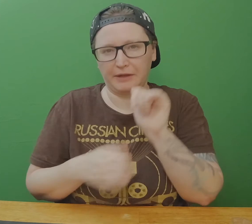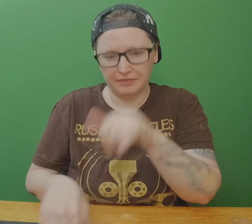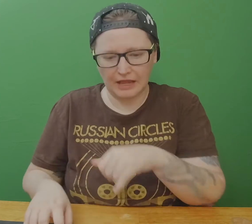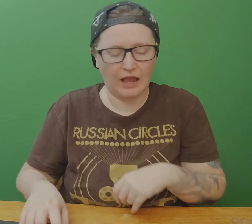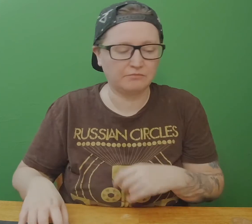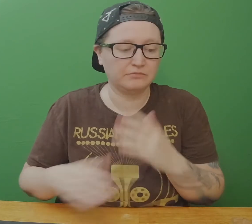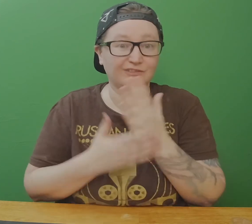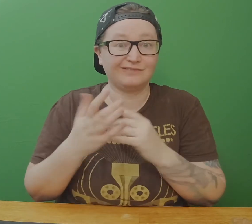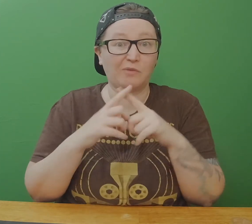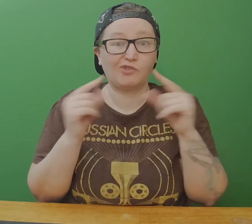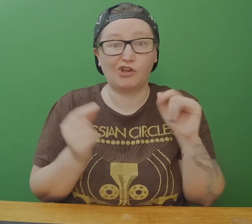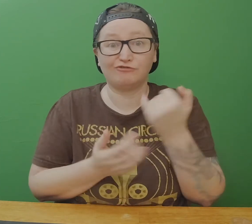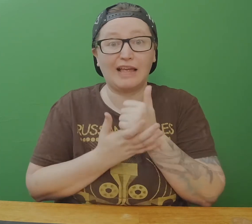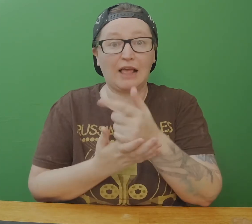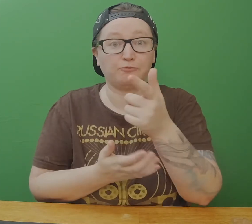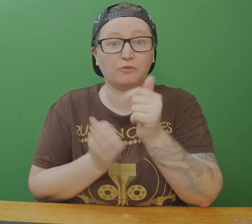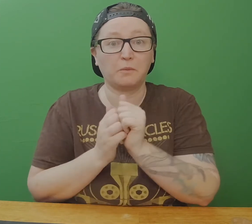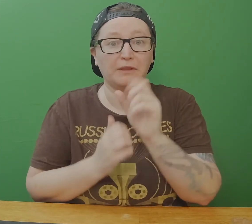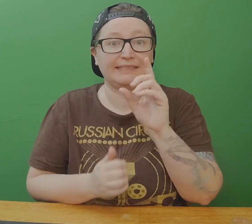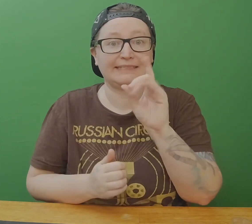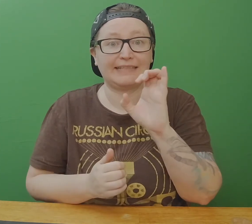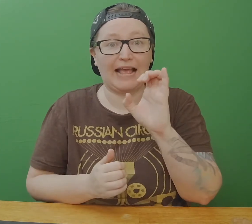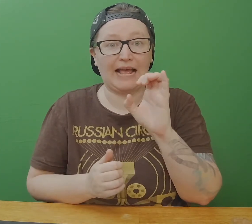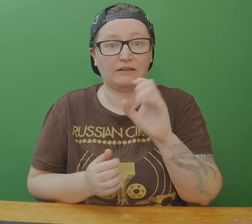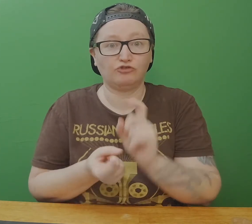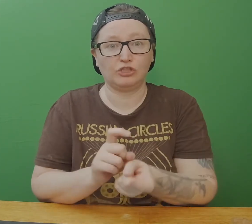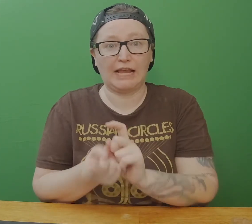so some cards help with that some of the other cards are just helping you